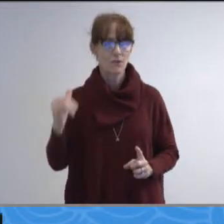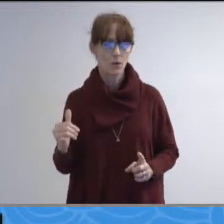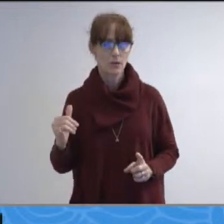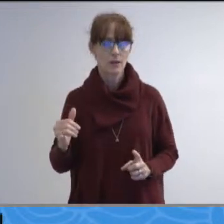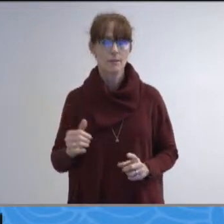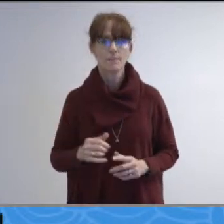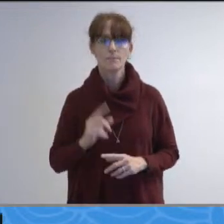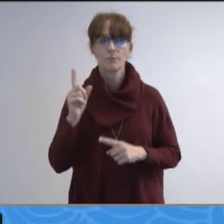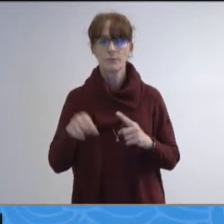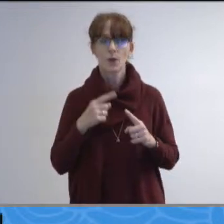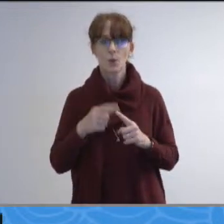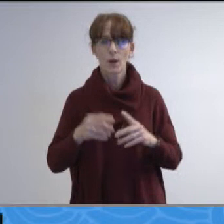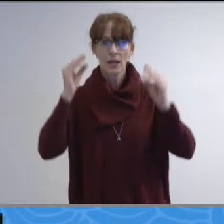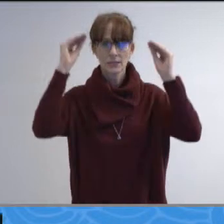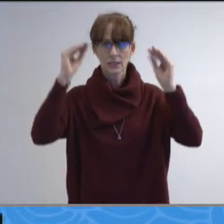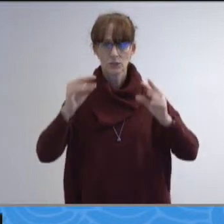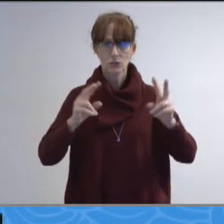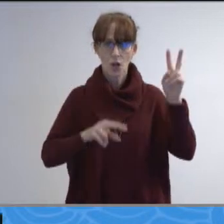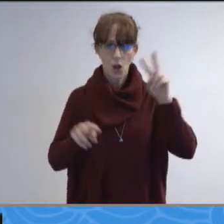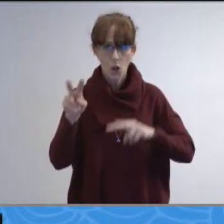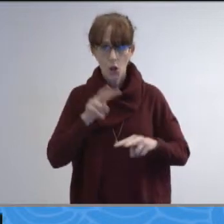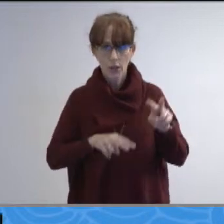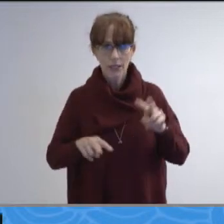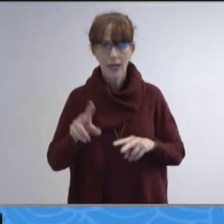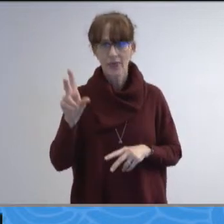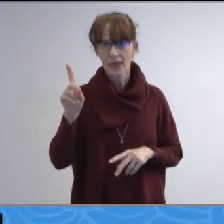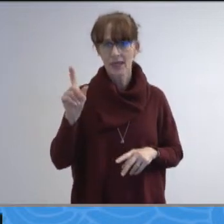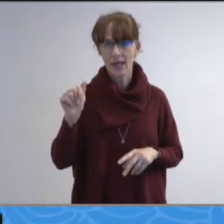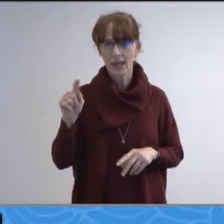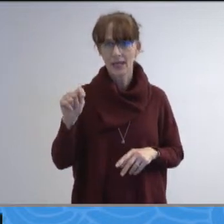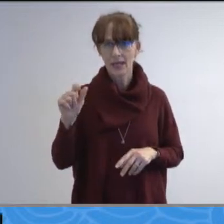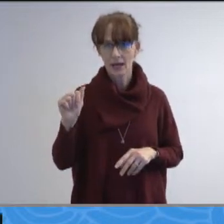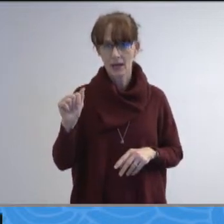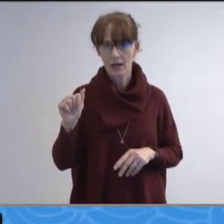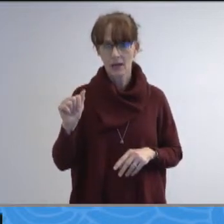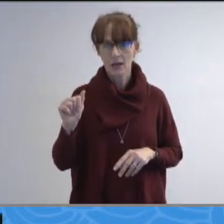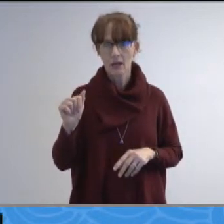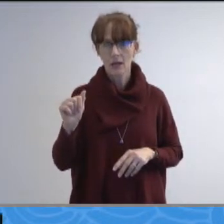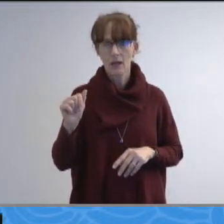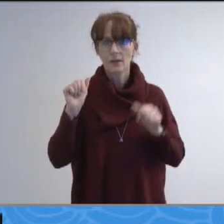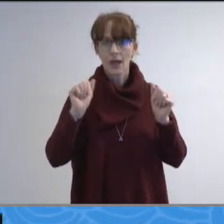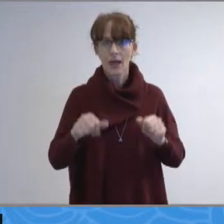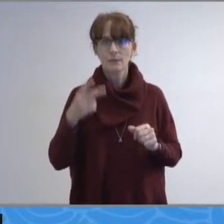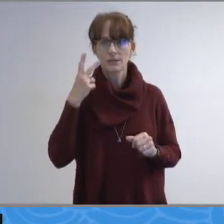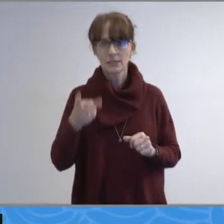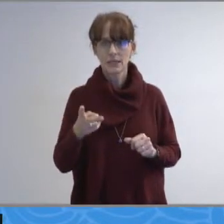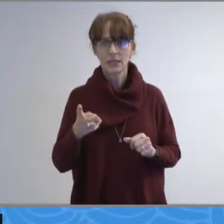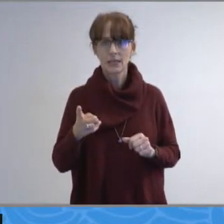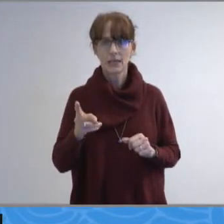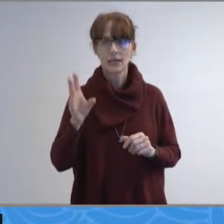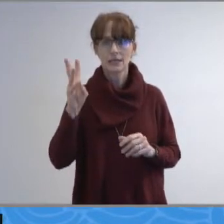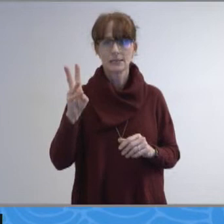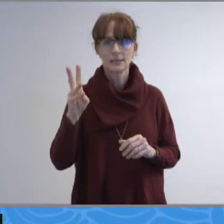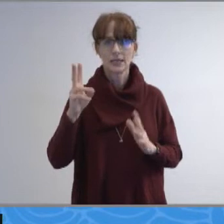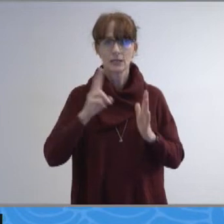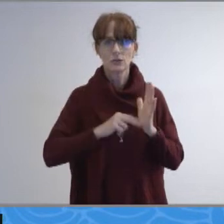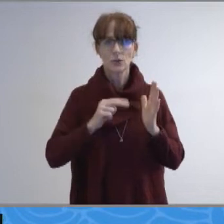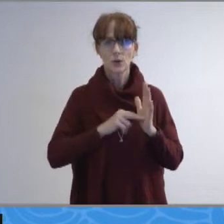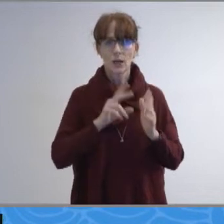So when teachers are looking at their data, they're are going to be able to see those six reading domains,